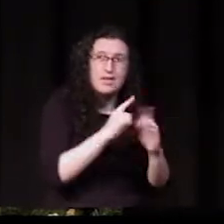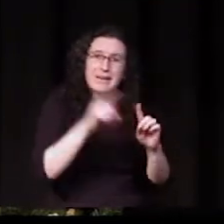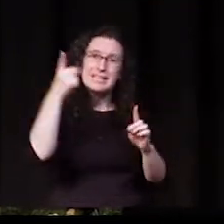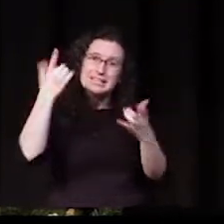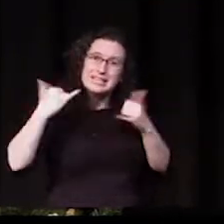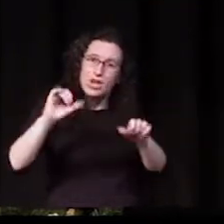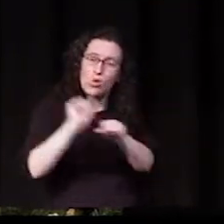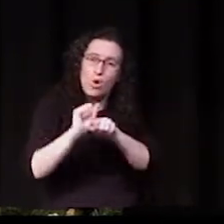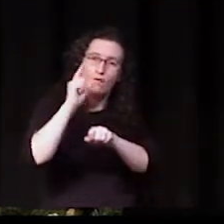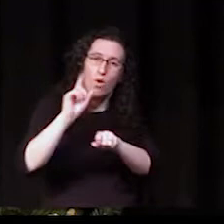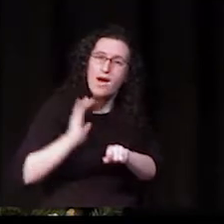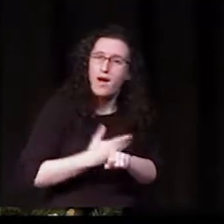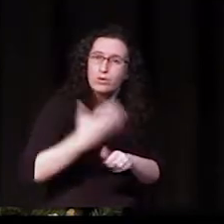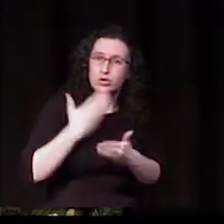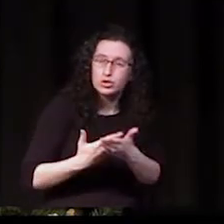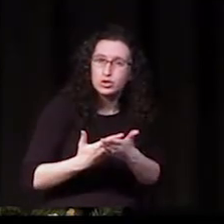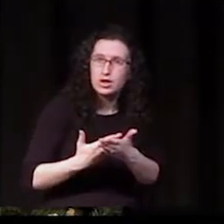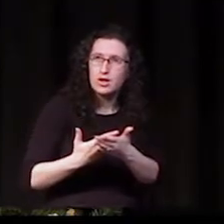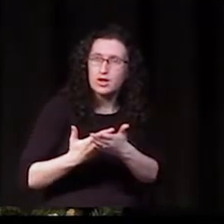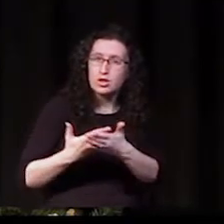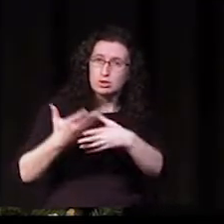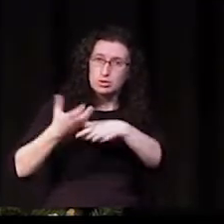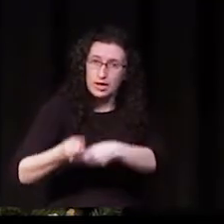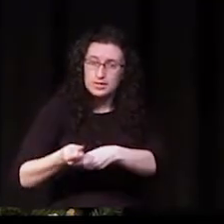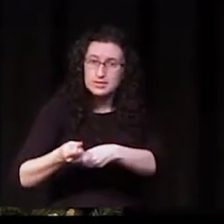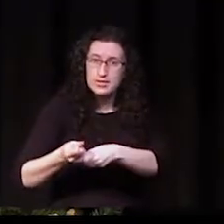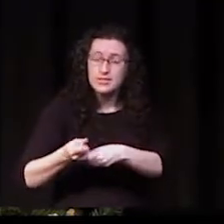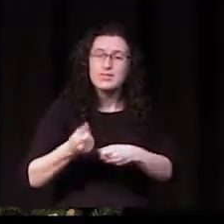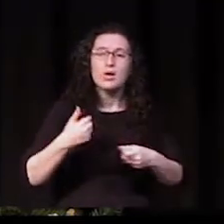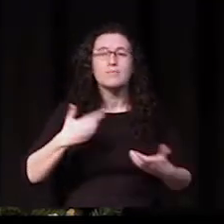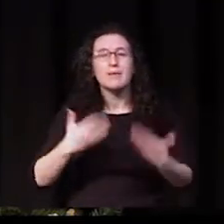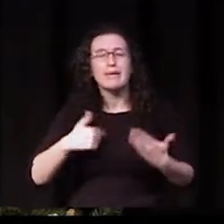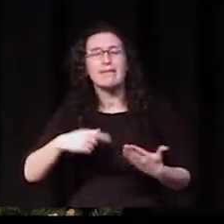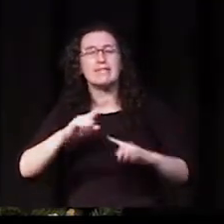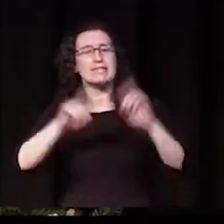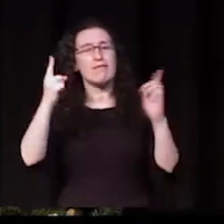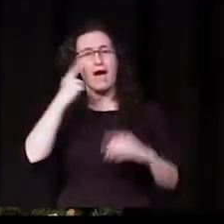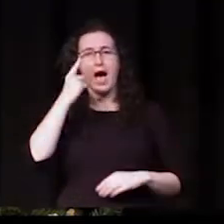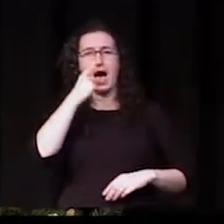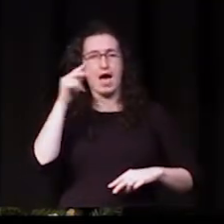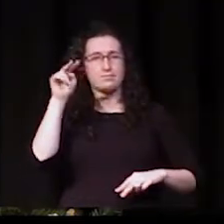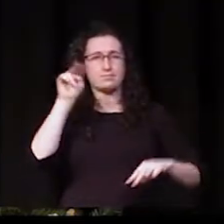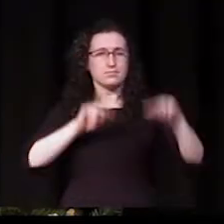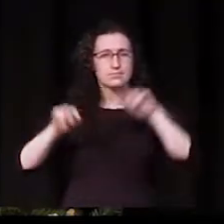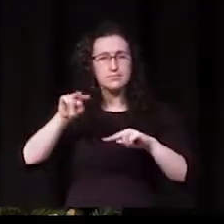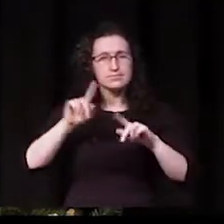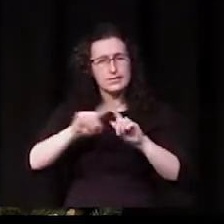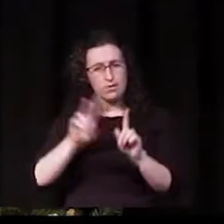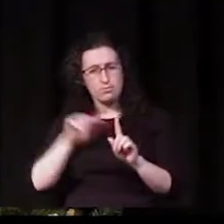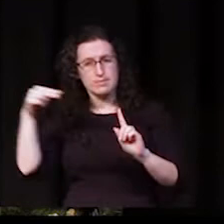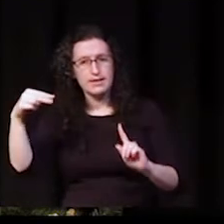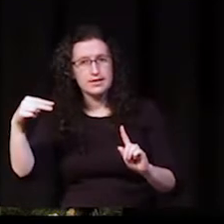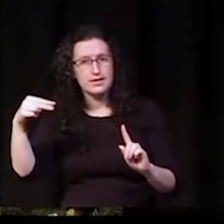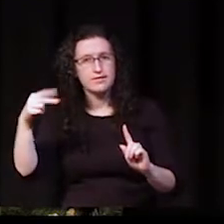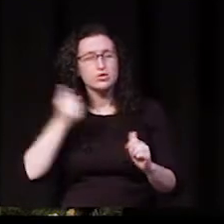And so friends, if we can learn to look with different eyes, eyes that expect to find something to be grateful for,